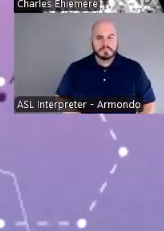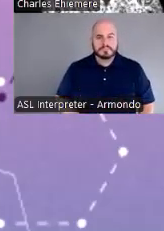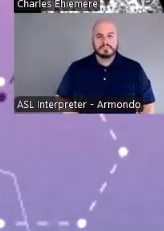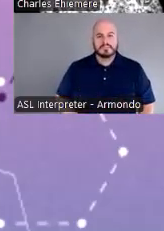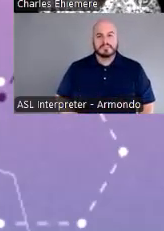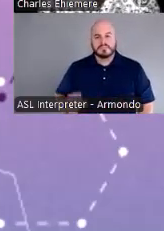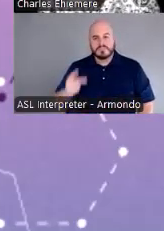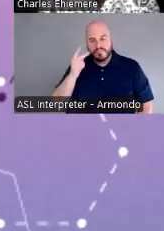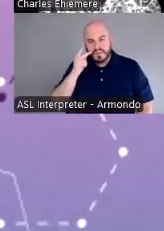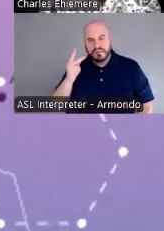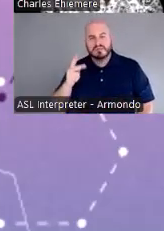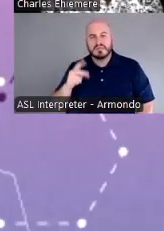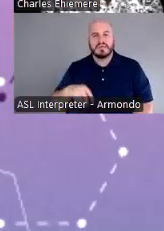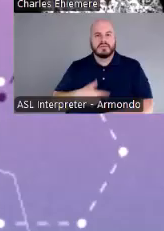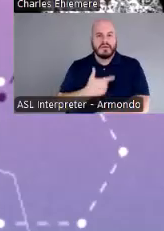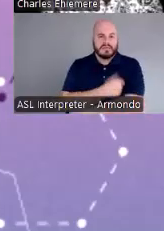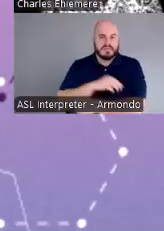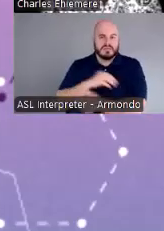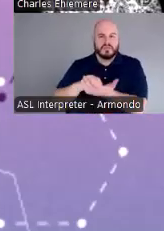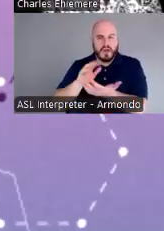vaccination coverage, facility births.